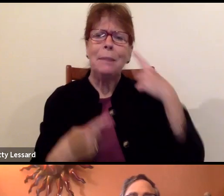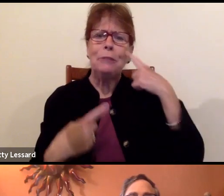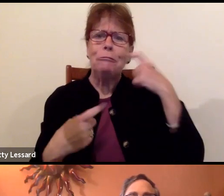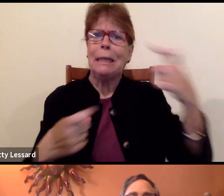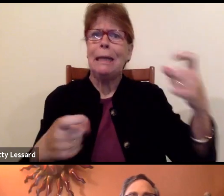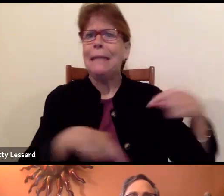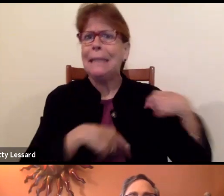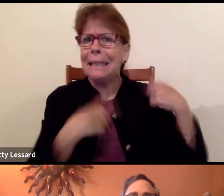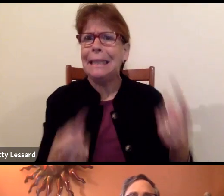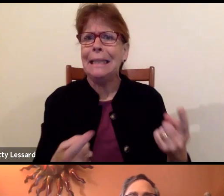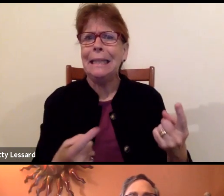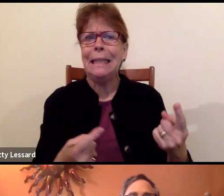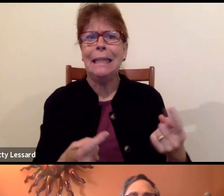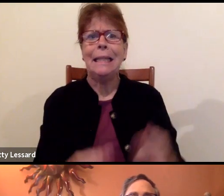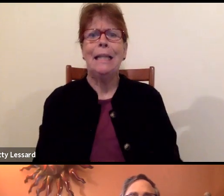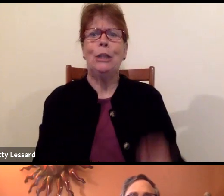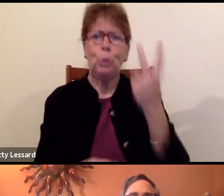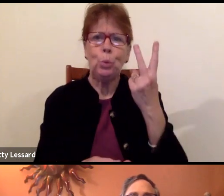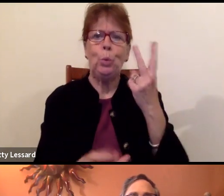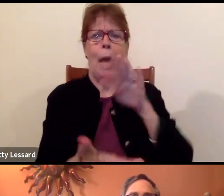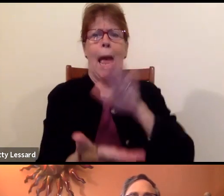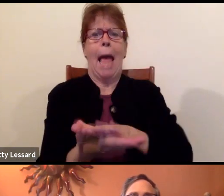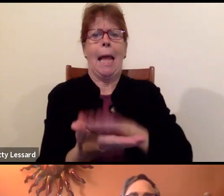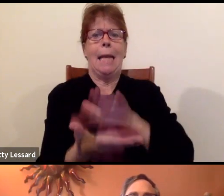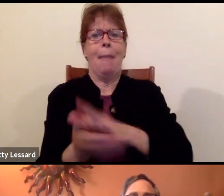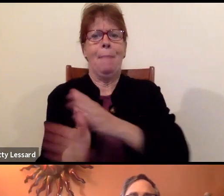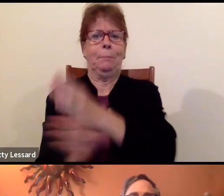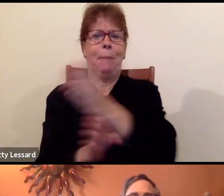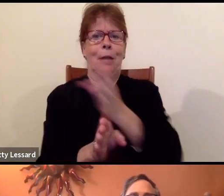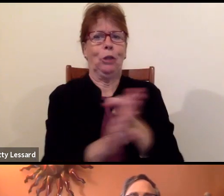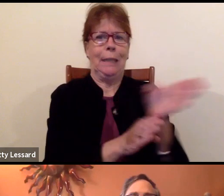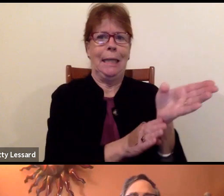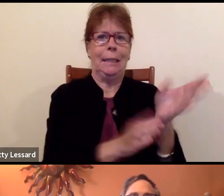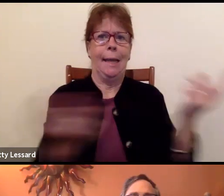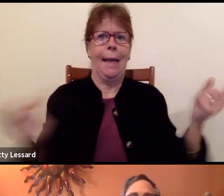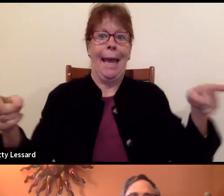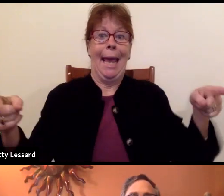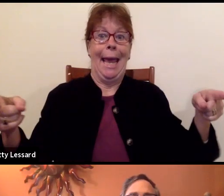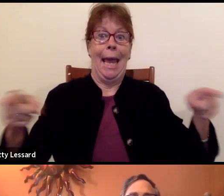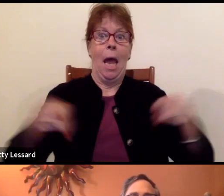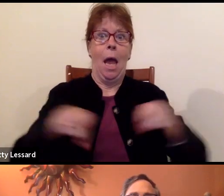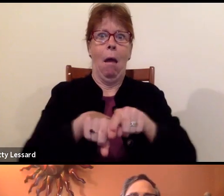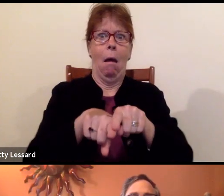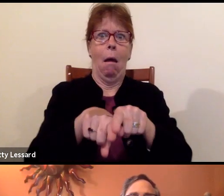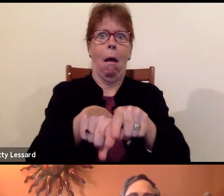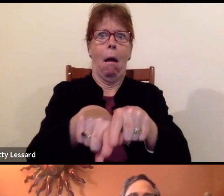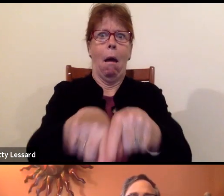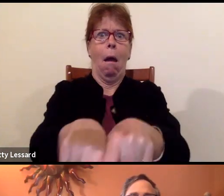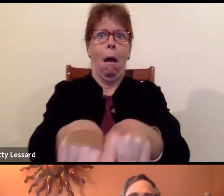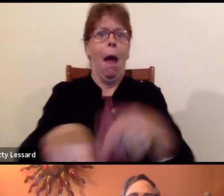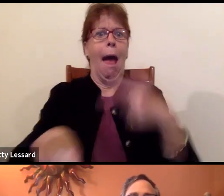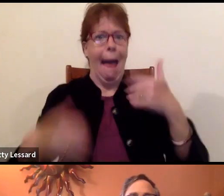of the interpreter, enjoy it, and also realize this is another language that is happening at the same time. And one of the reasons I'm so excited about this is I've been